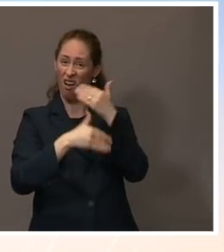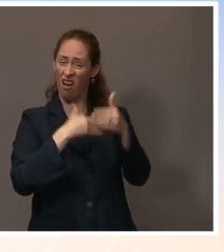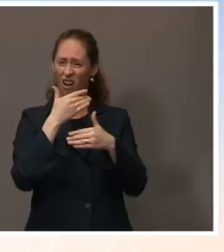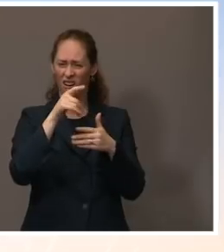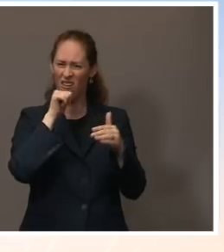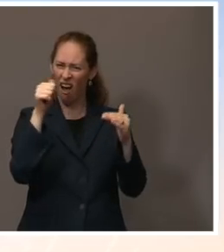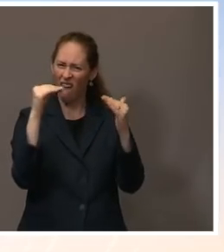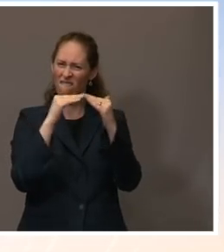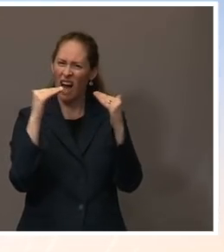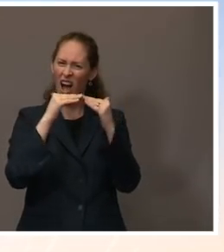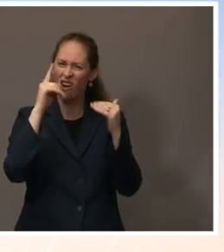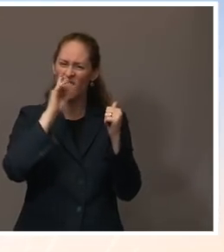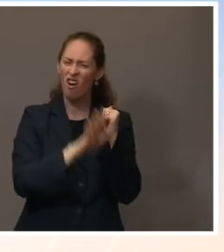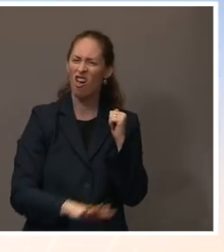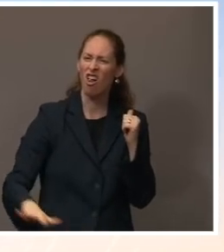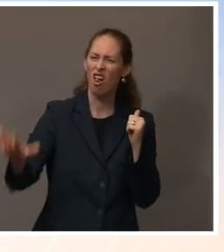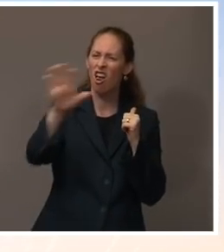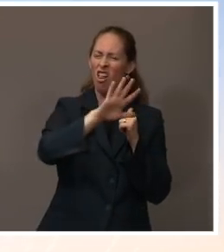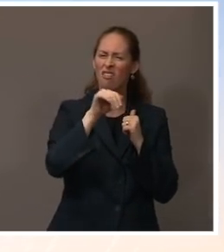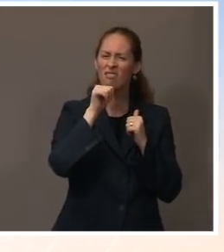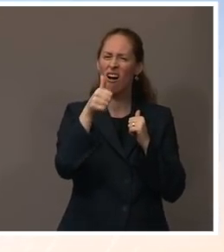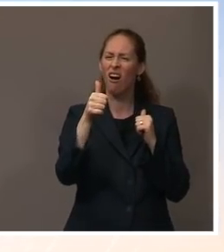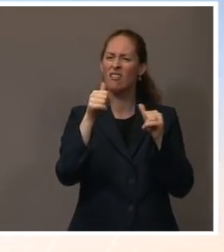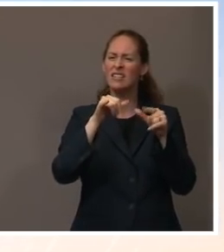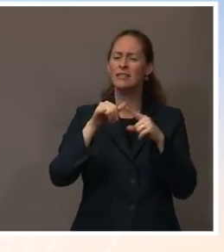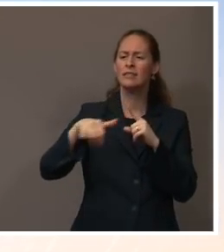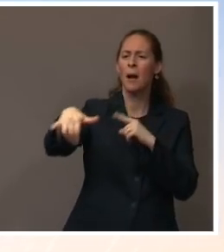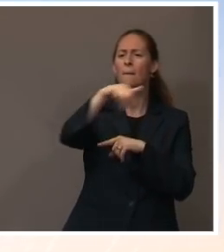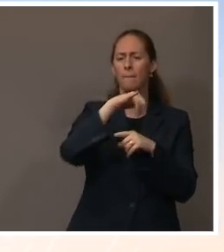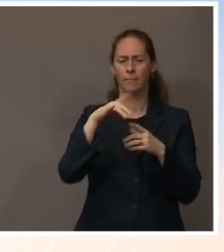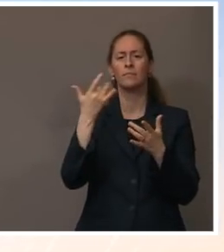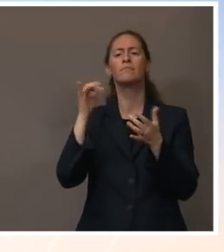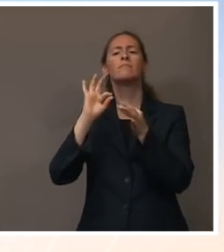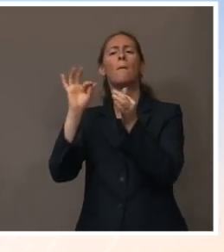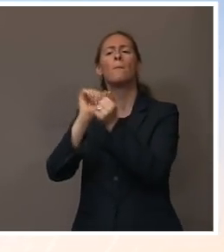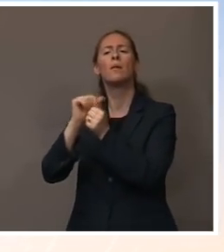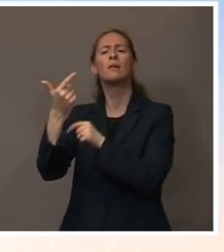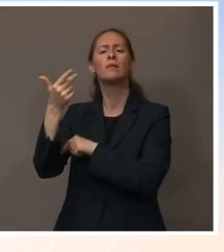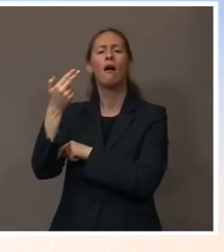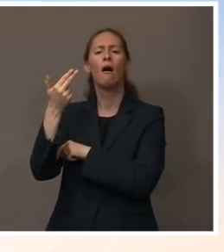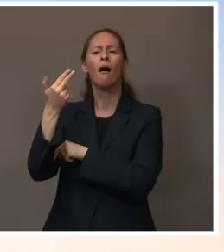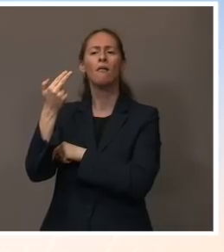There are some components of that legislation he supported at the time,